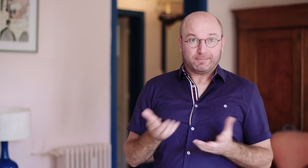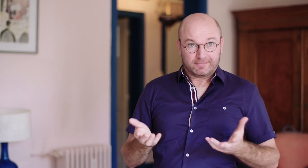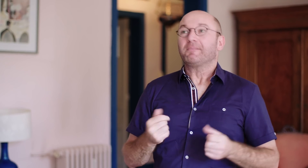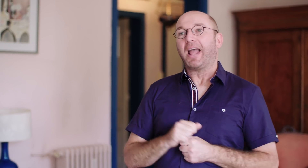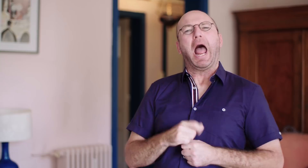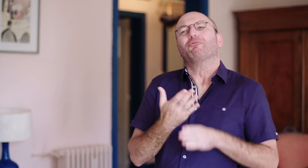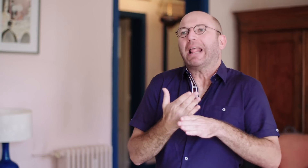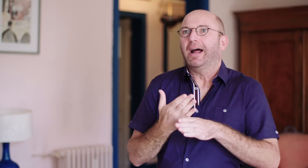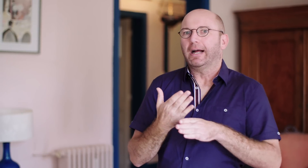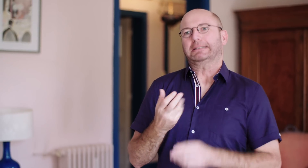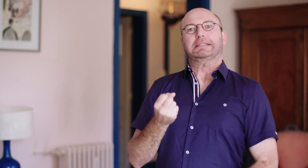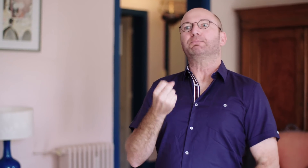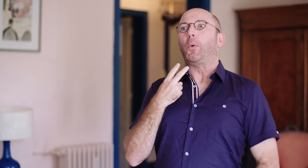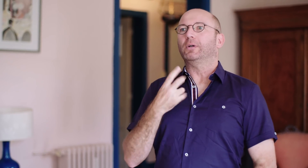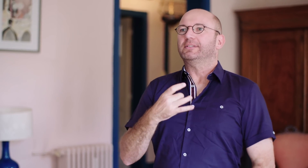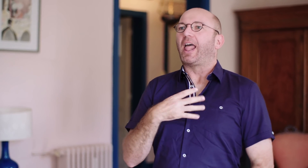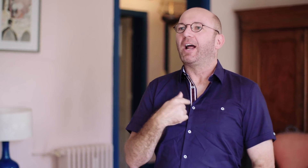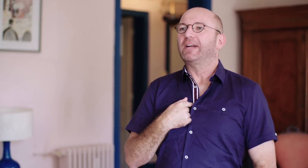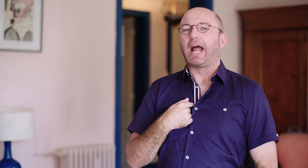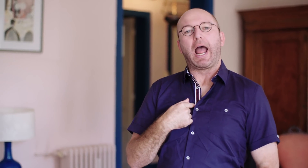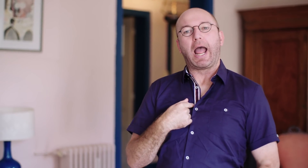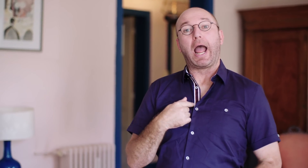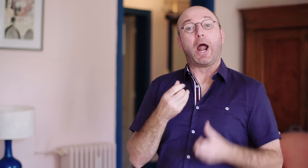in a democratic process. You have to accept it.